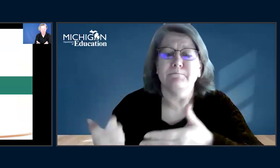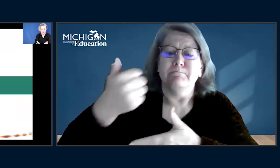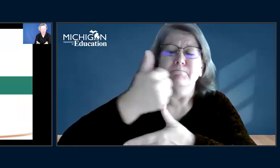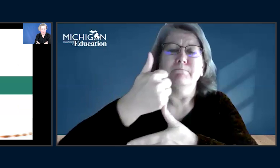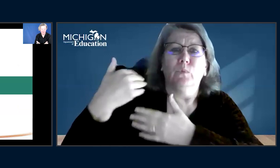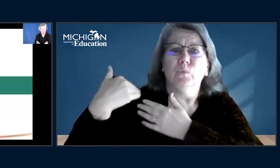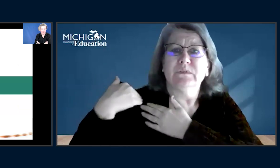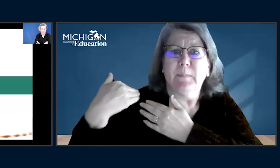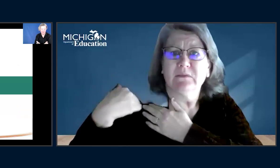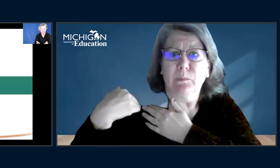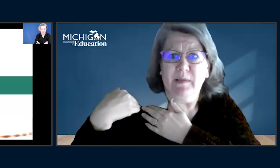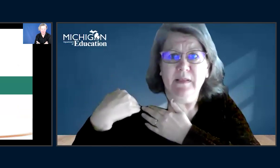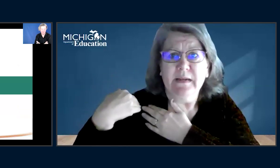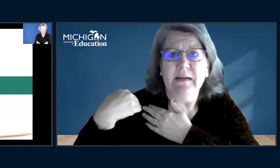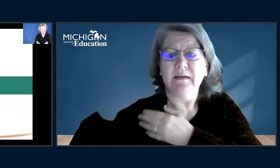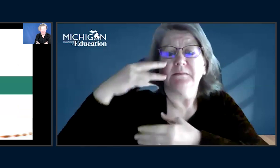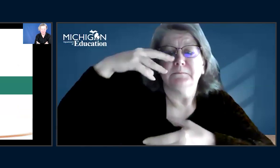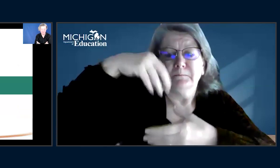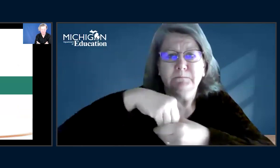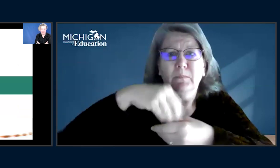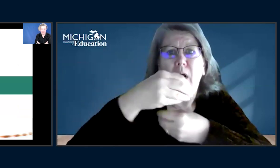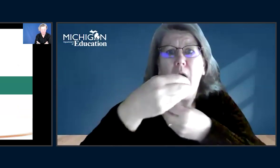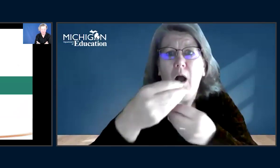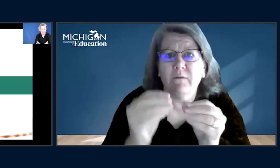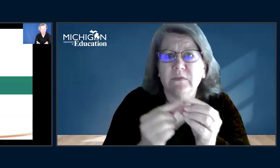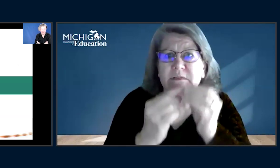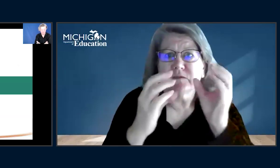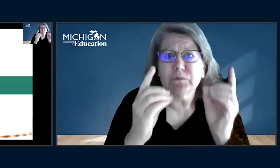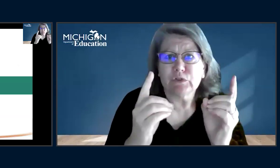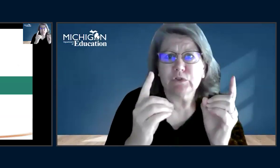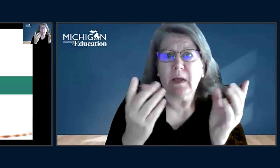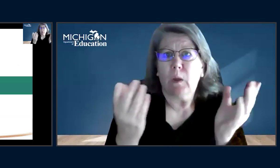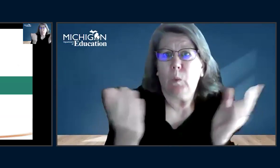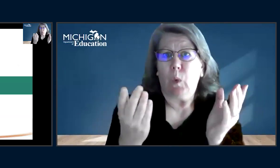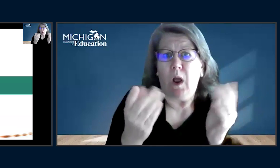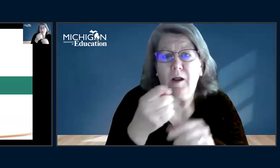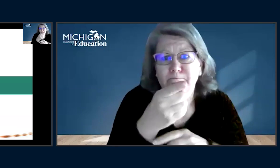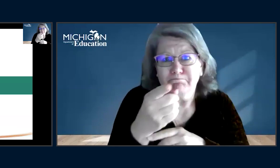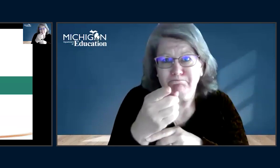All right. So, hi there, again. My main responsibility with the Office